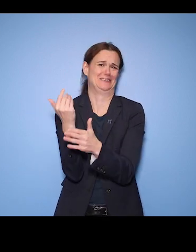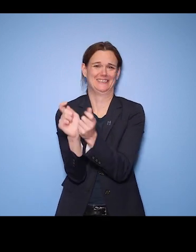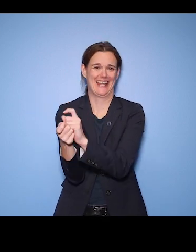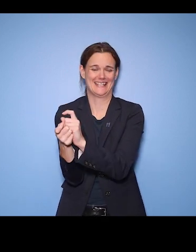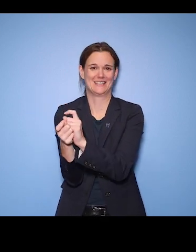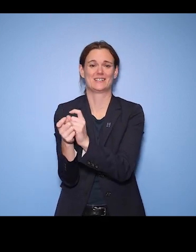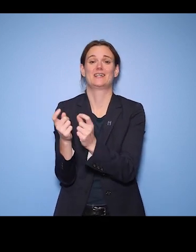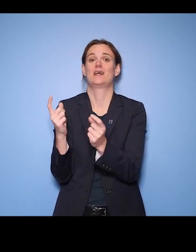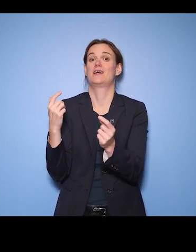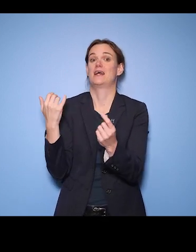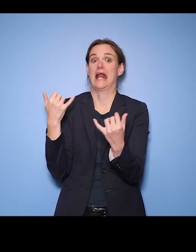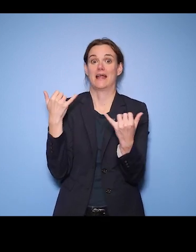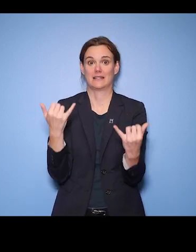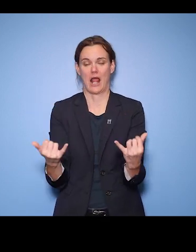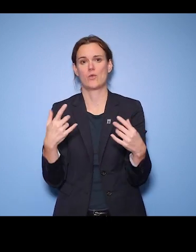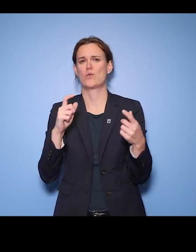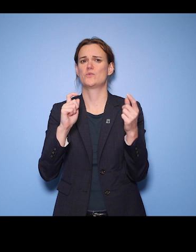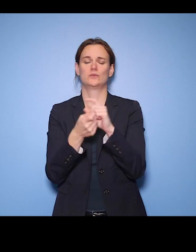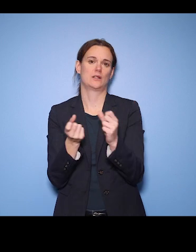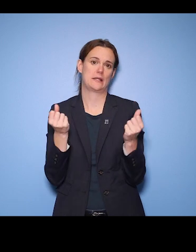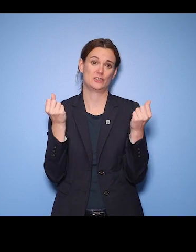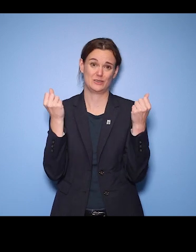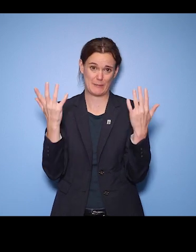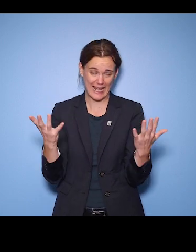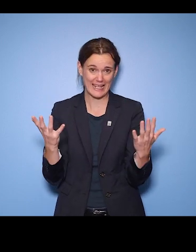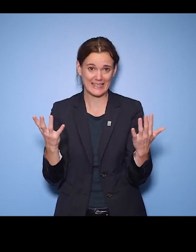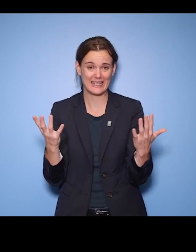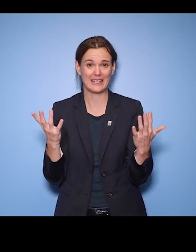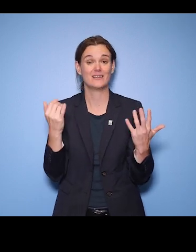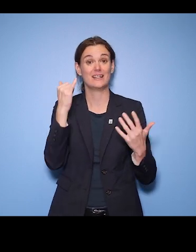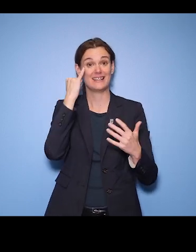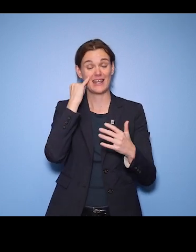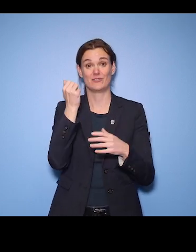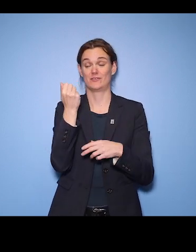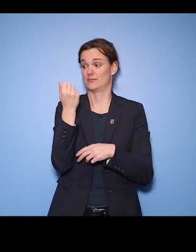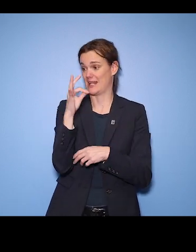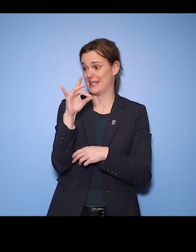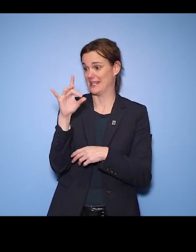Since that time the changes have been remarkable and if you told me back in 1988